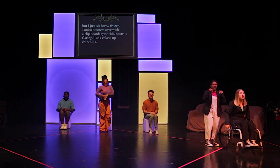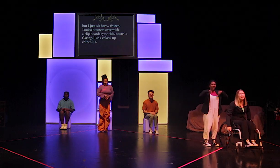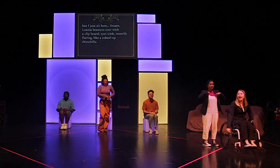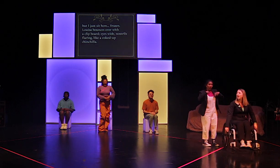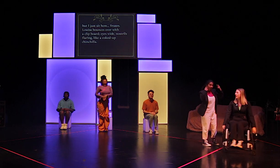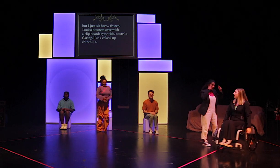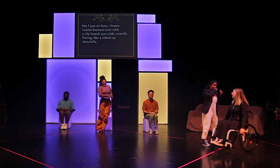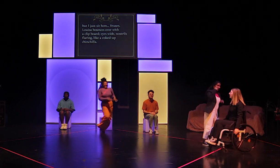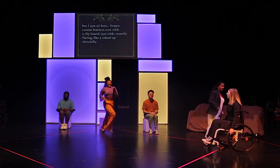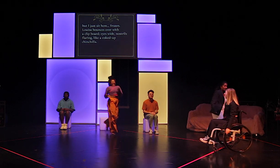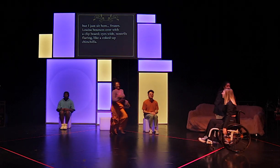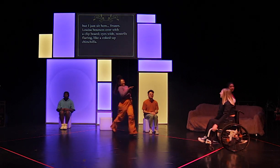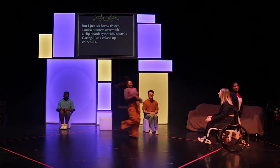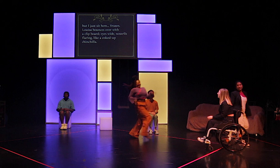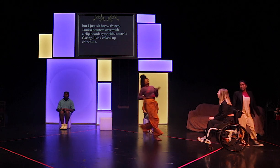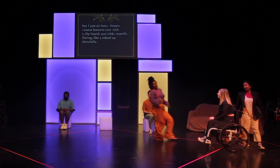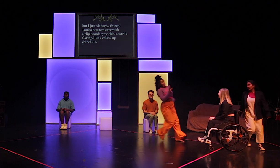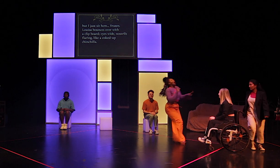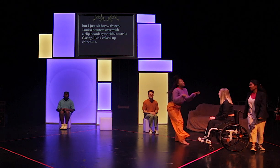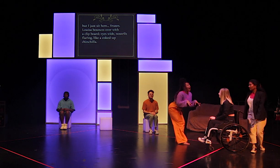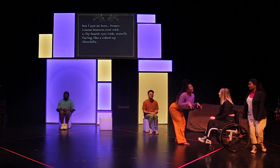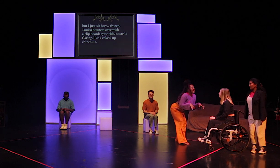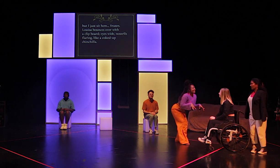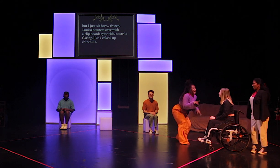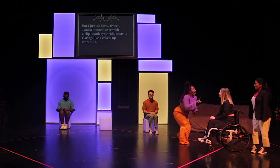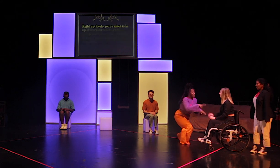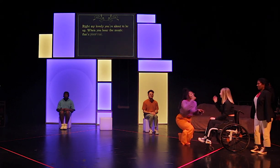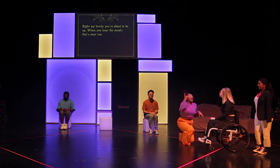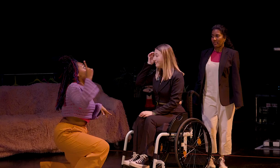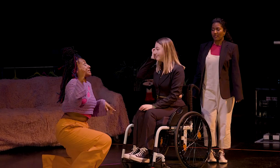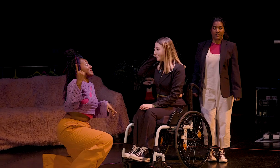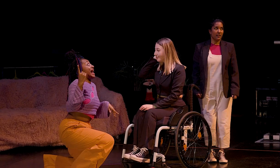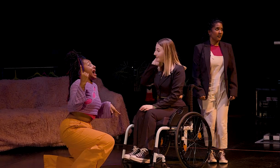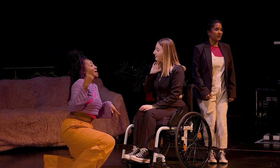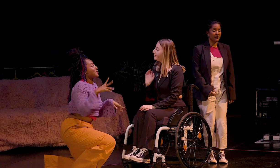like a coked up chinchilla. - Right my love, you're about to be up.